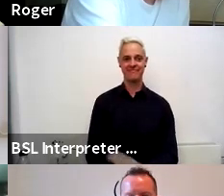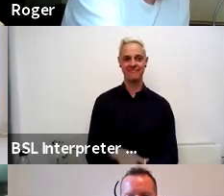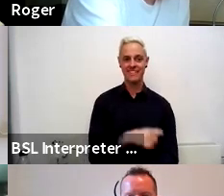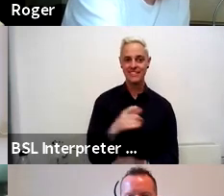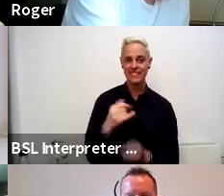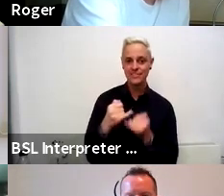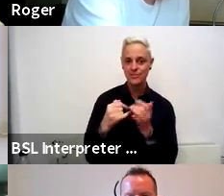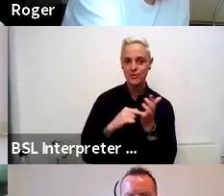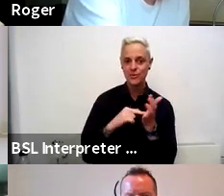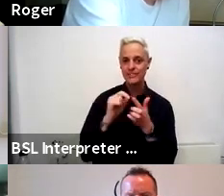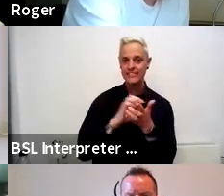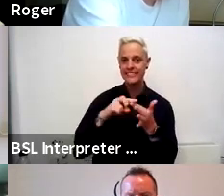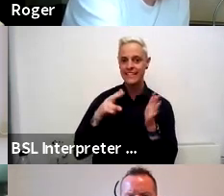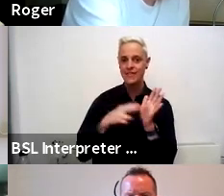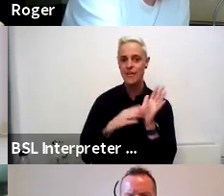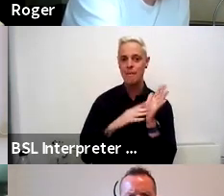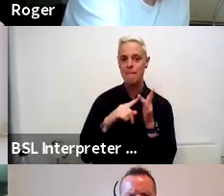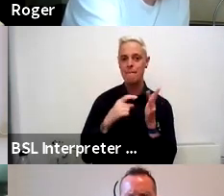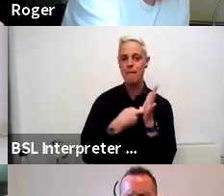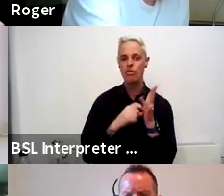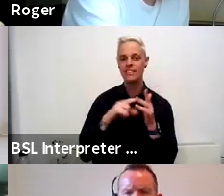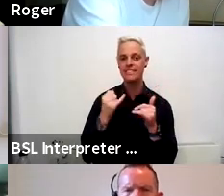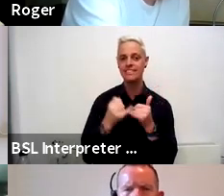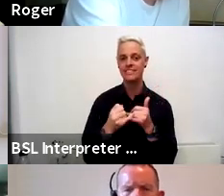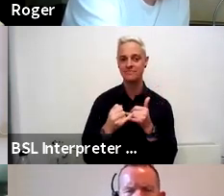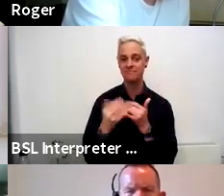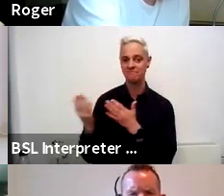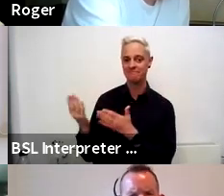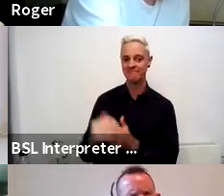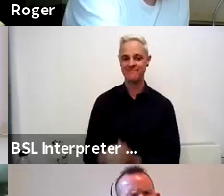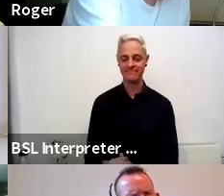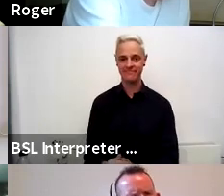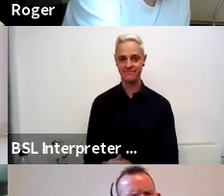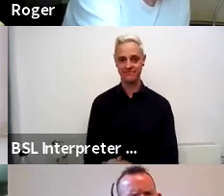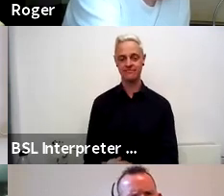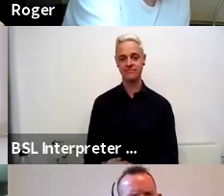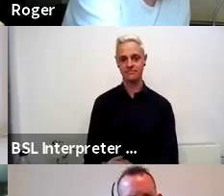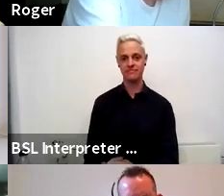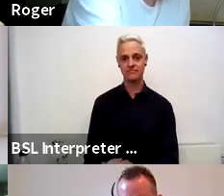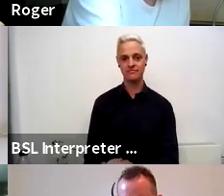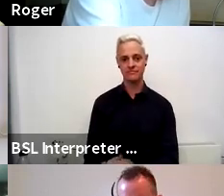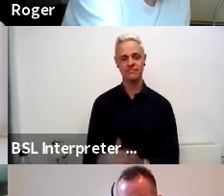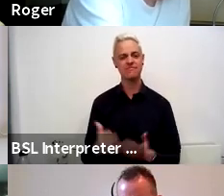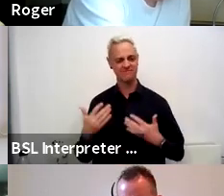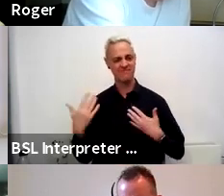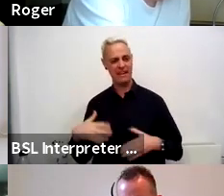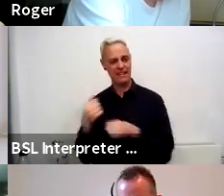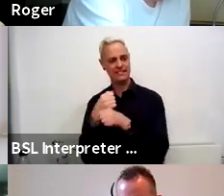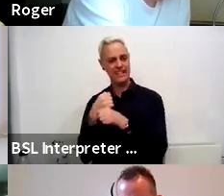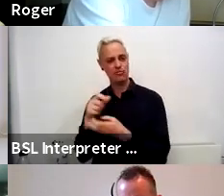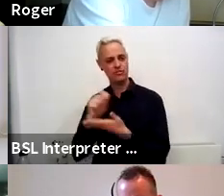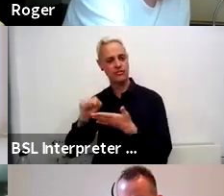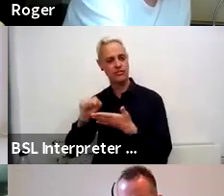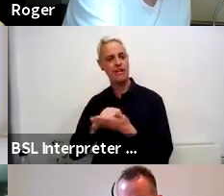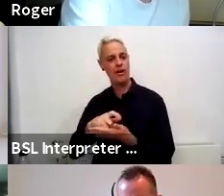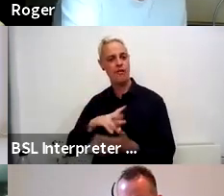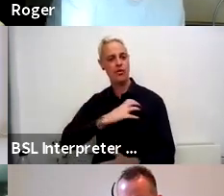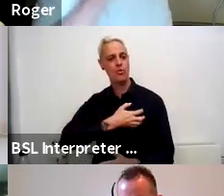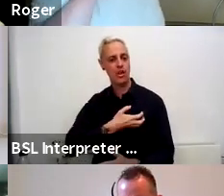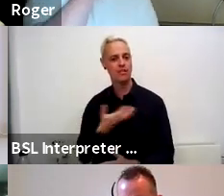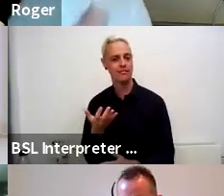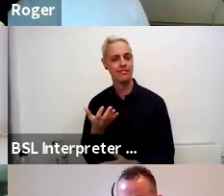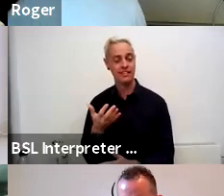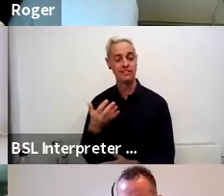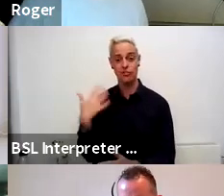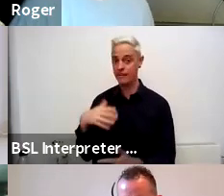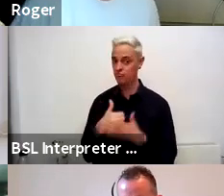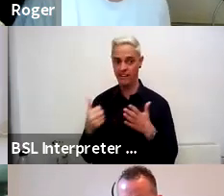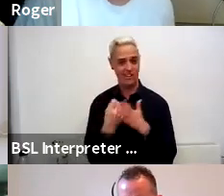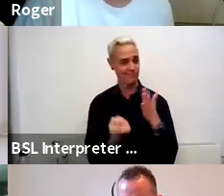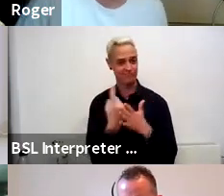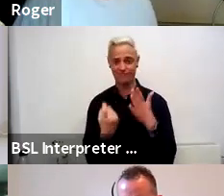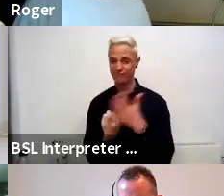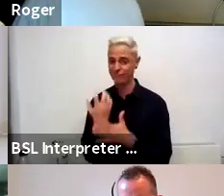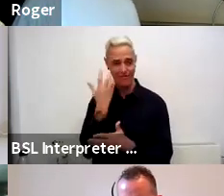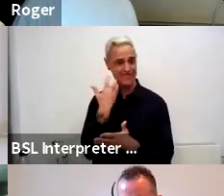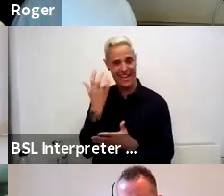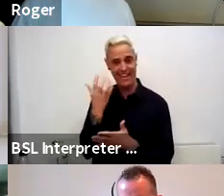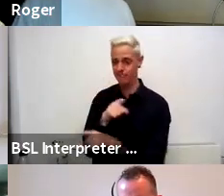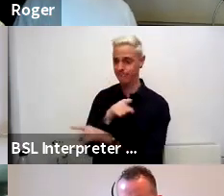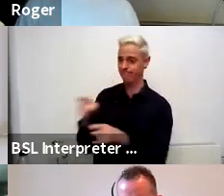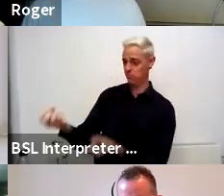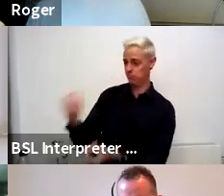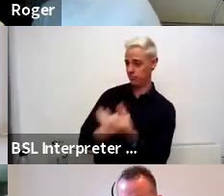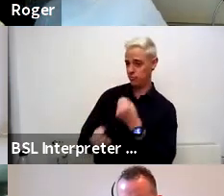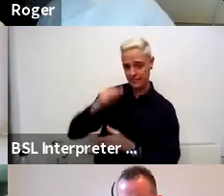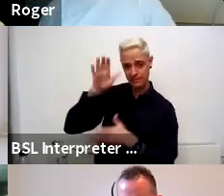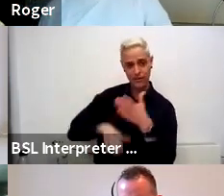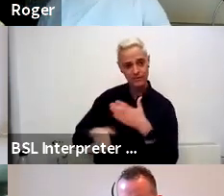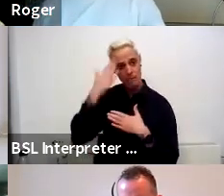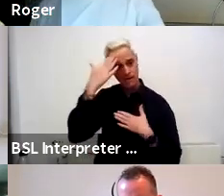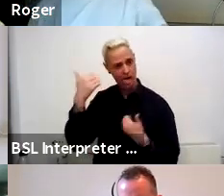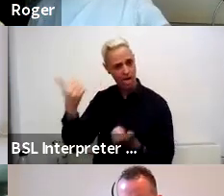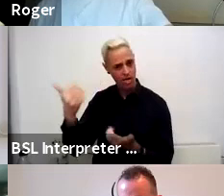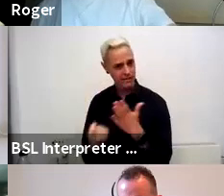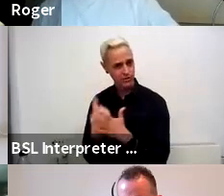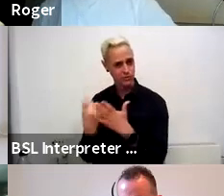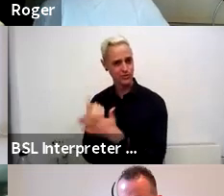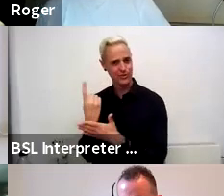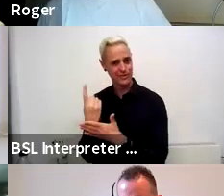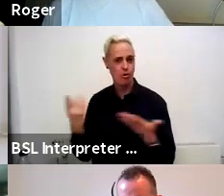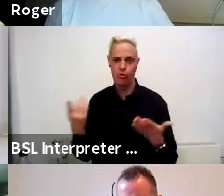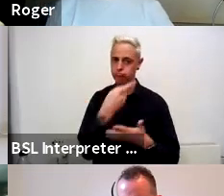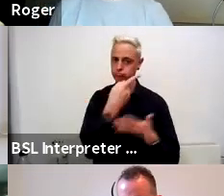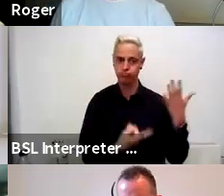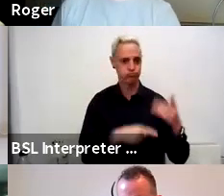Stephen Morris, and i'm a general sector of a union, and I deal with a lot of cases, day in, day out of people with mental health issues but also very disabilities.